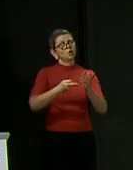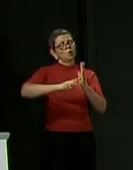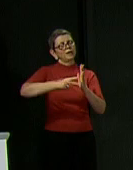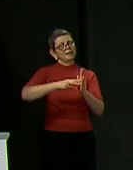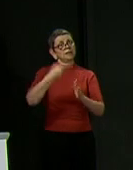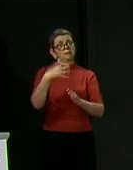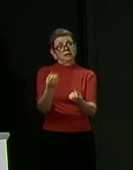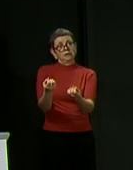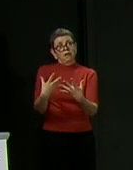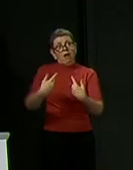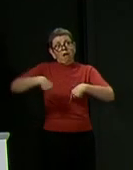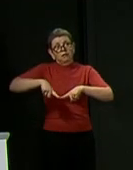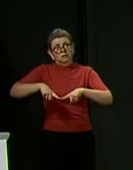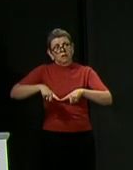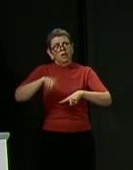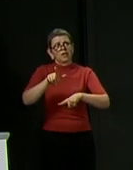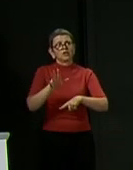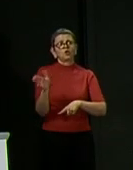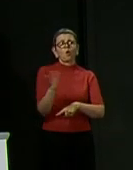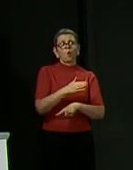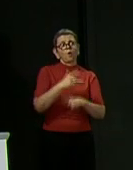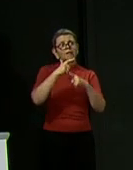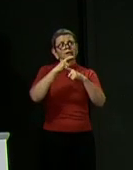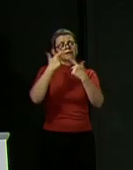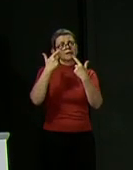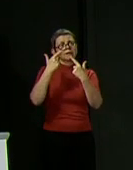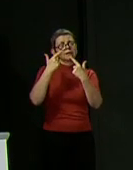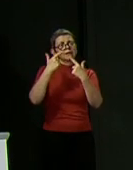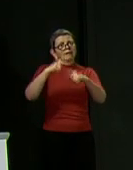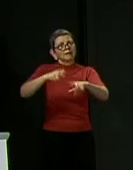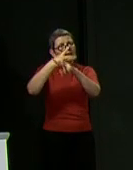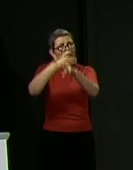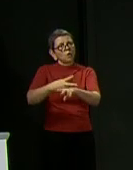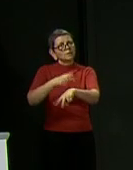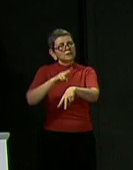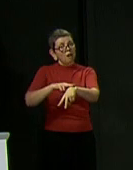24 hours that not all care home staff are eligible for testing are going for testing